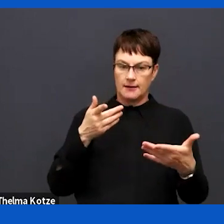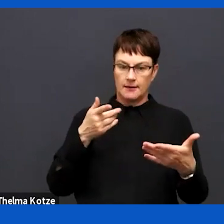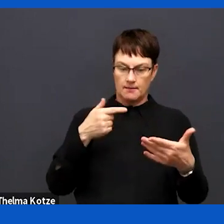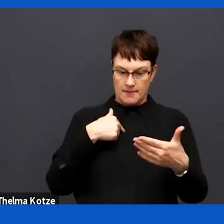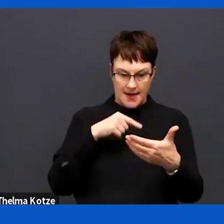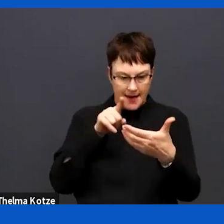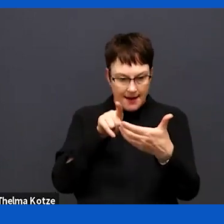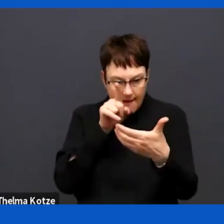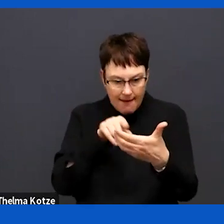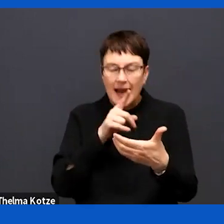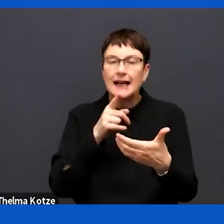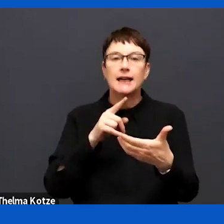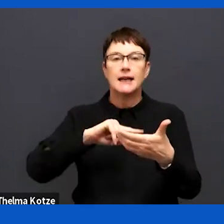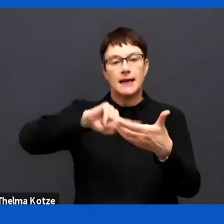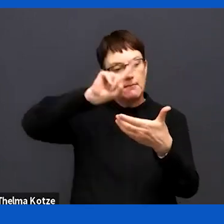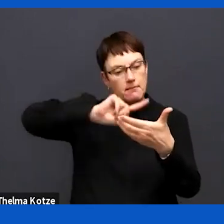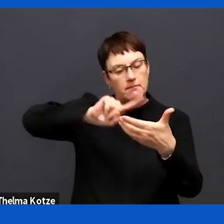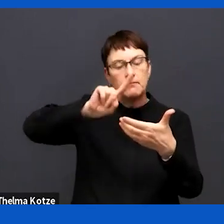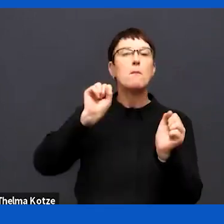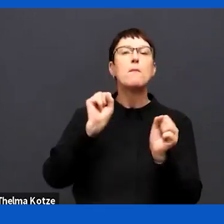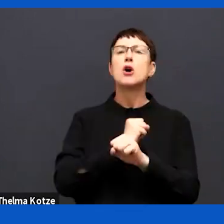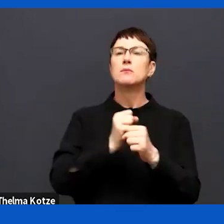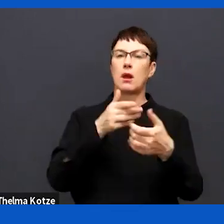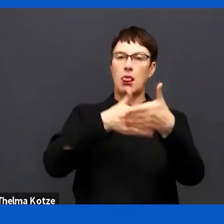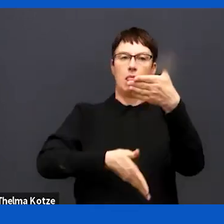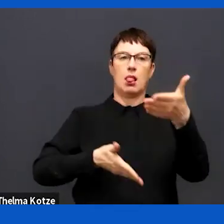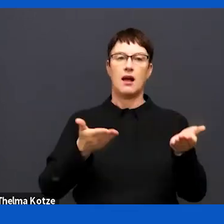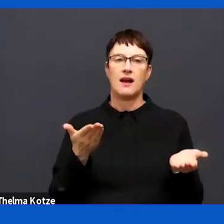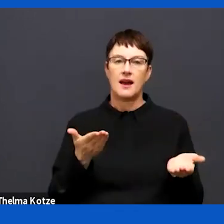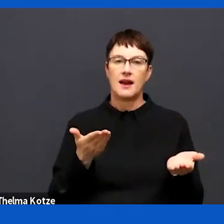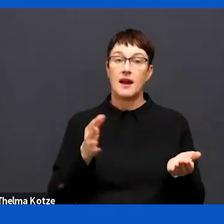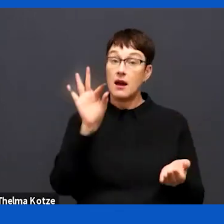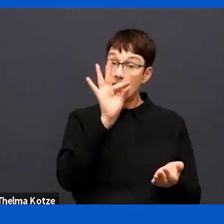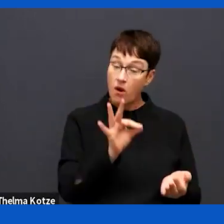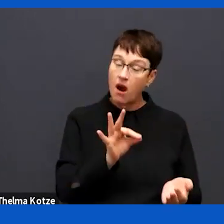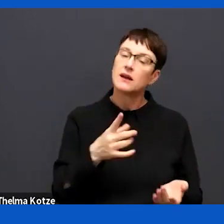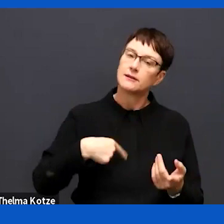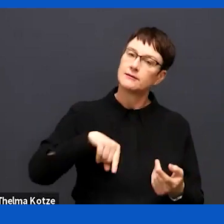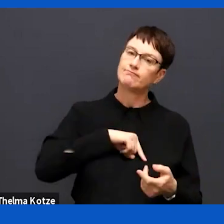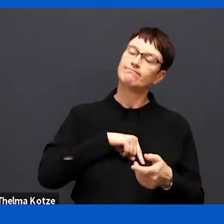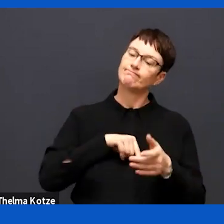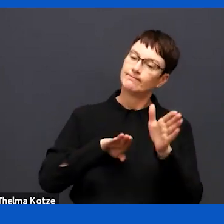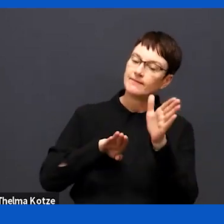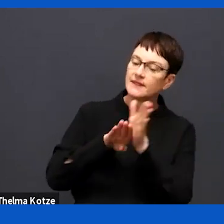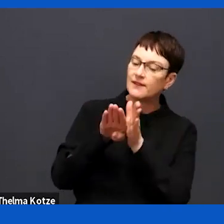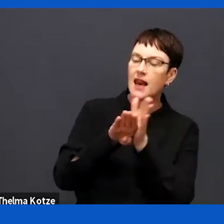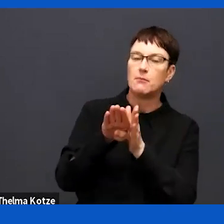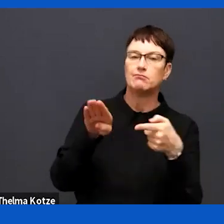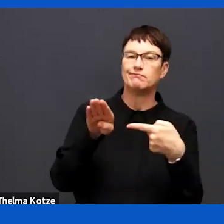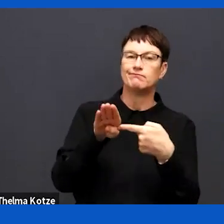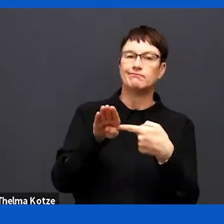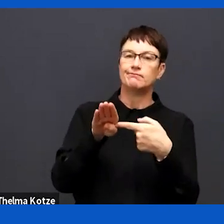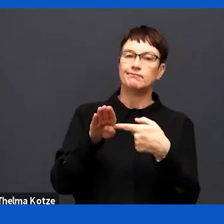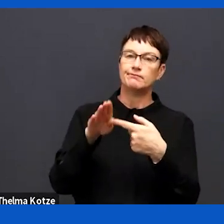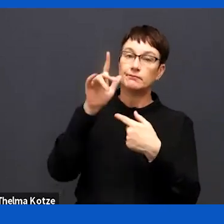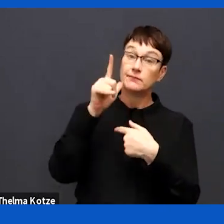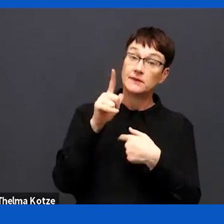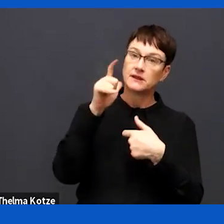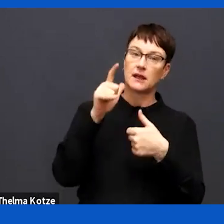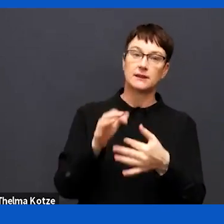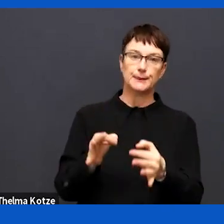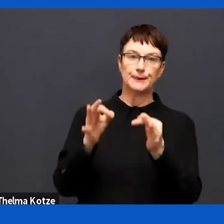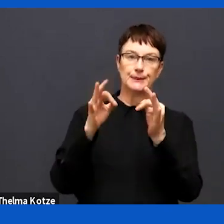better at doing those in an accessible way is probably very limited in its application.